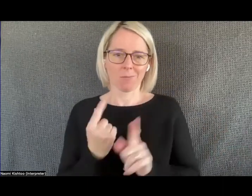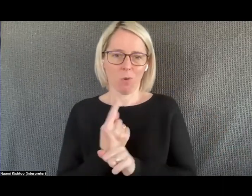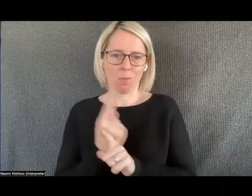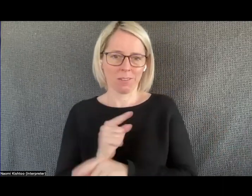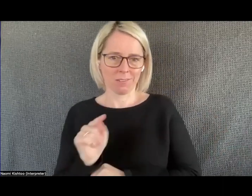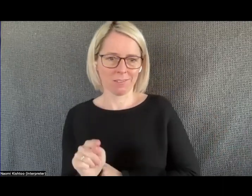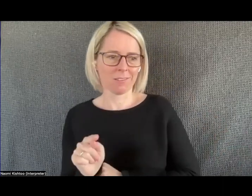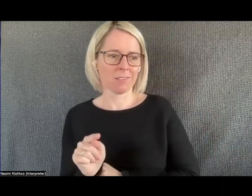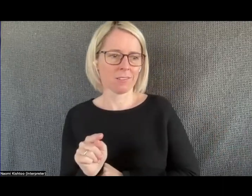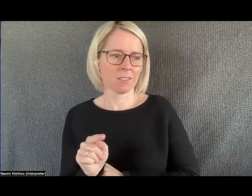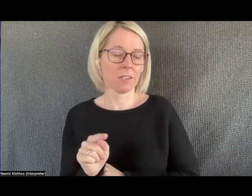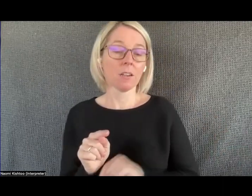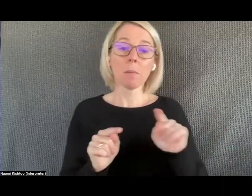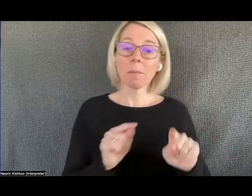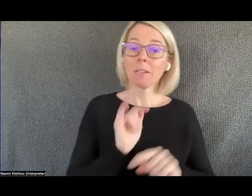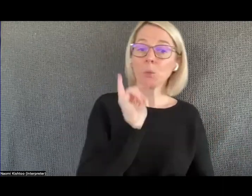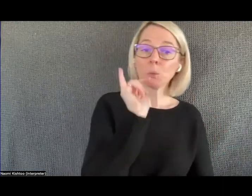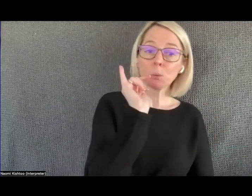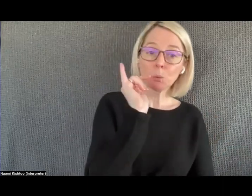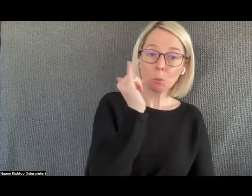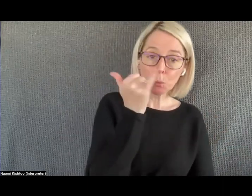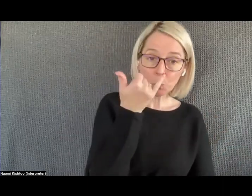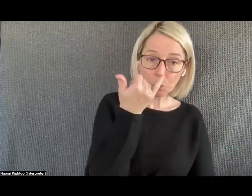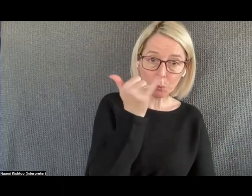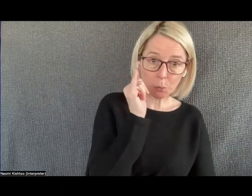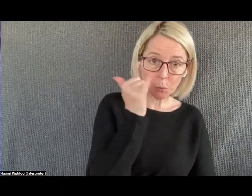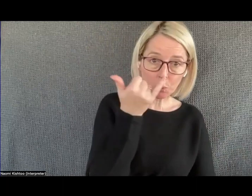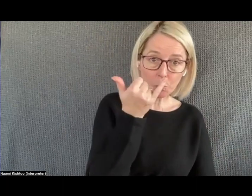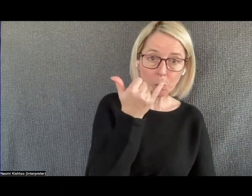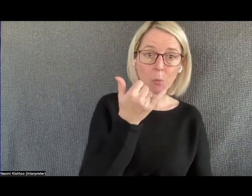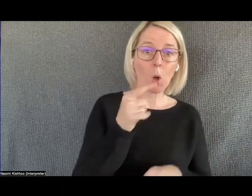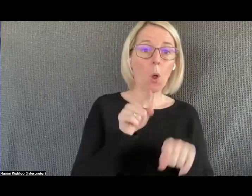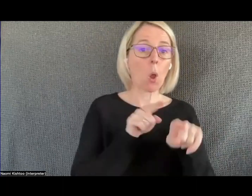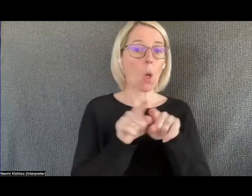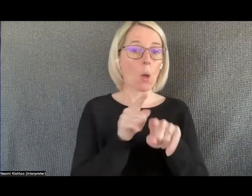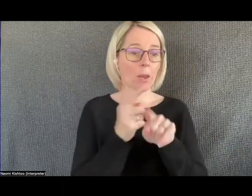except maybe for if you’re learning a finger movement or a hand movement, how does that